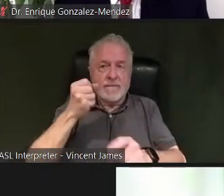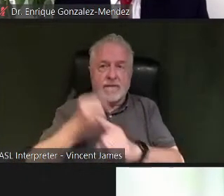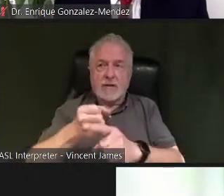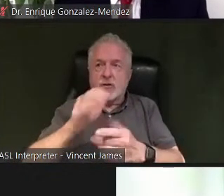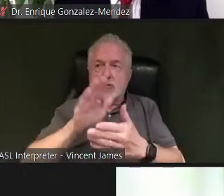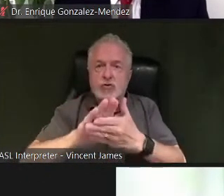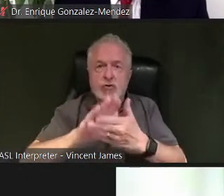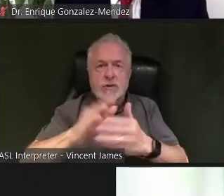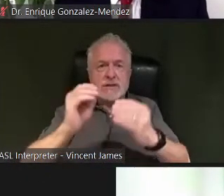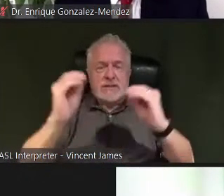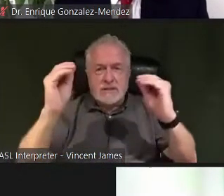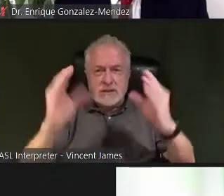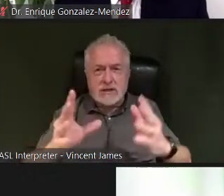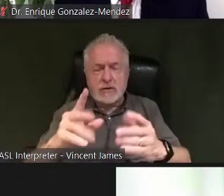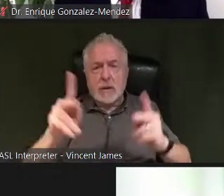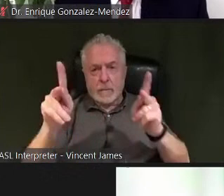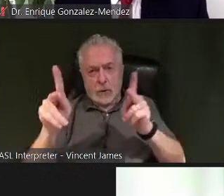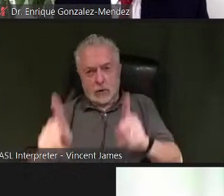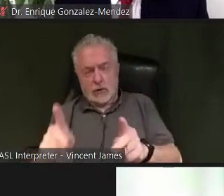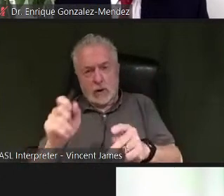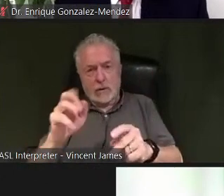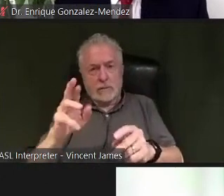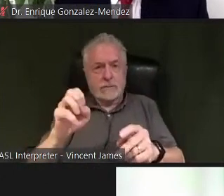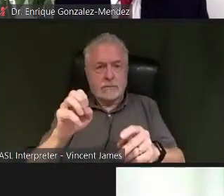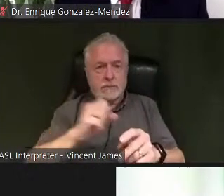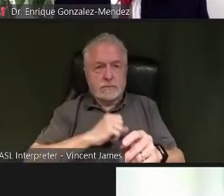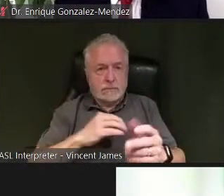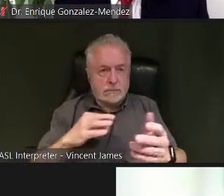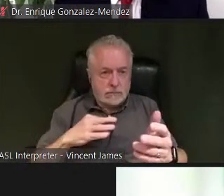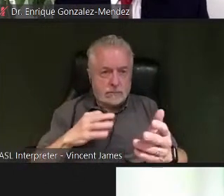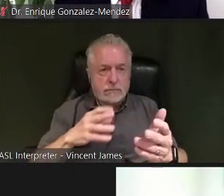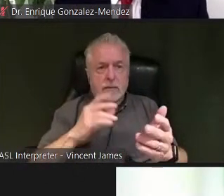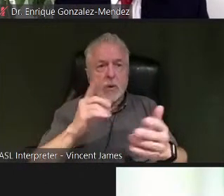teachers and the person, our staffs and what our students and